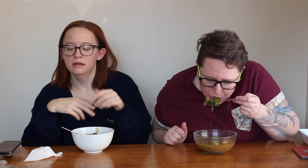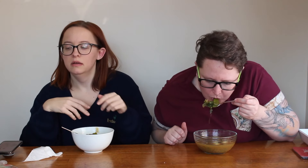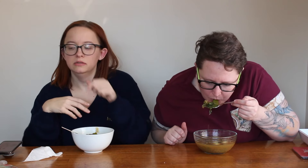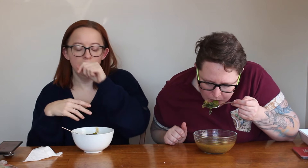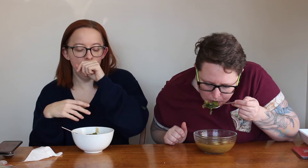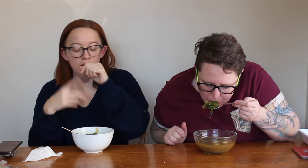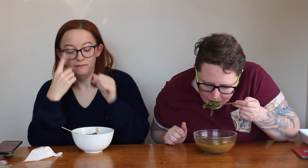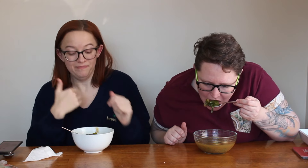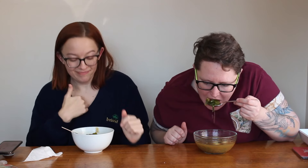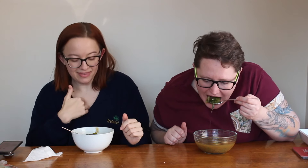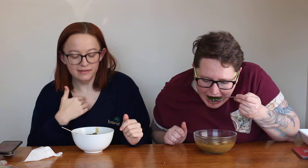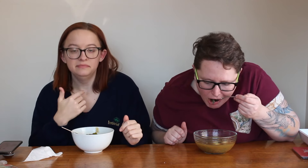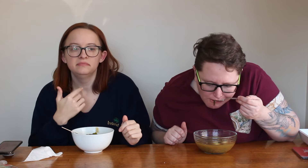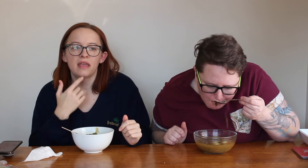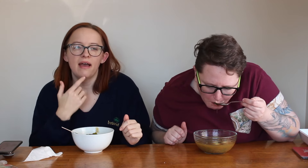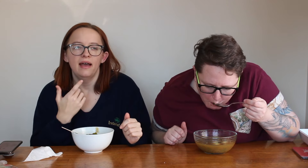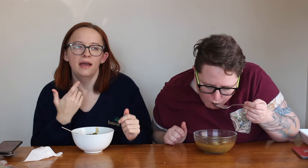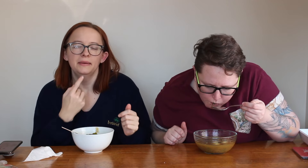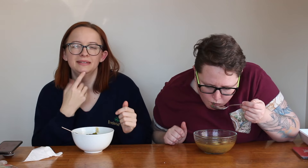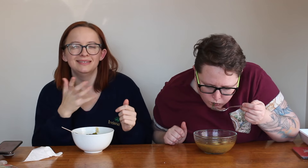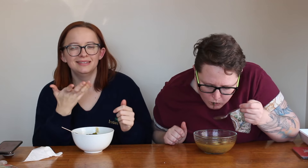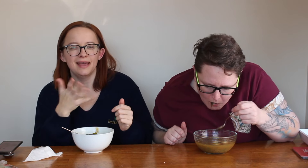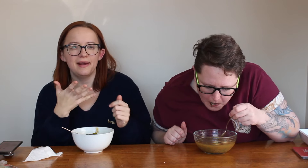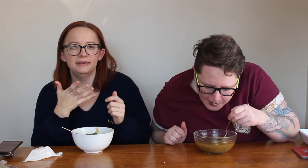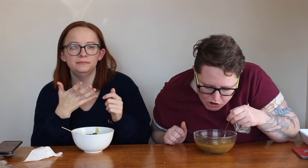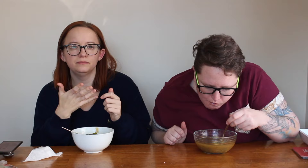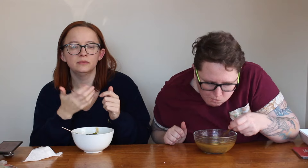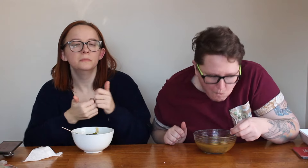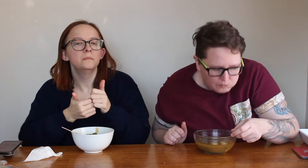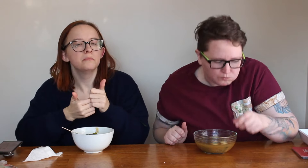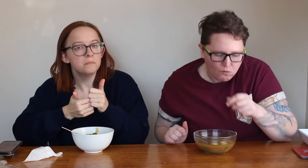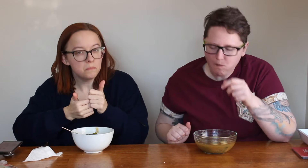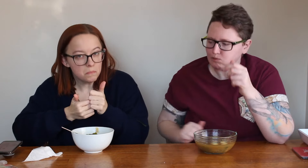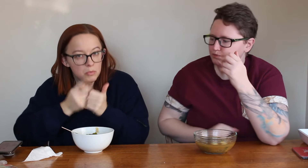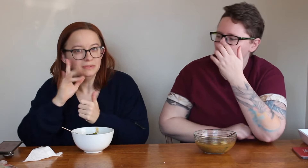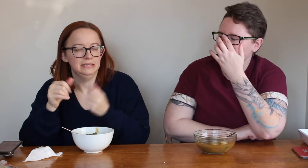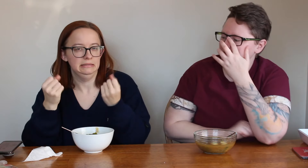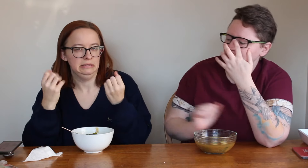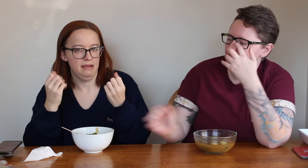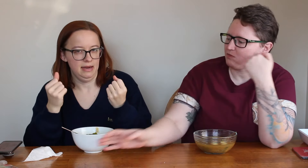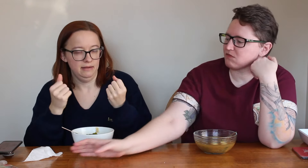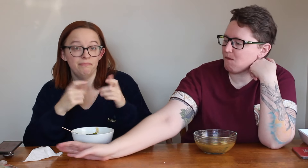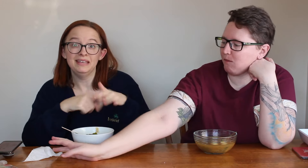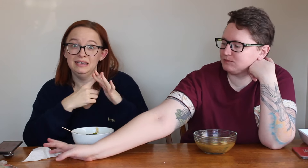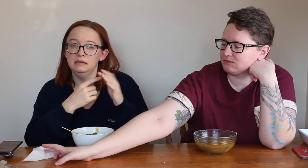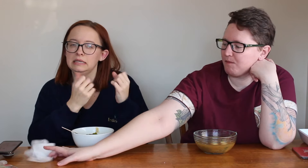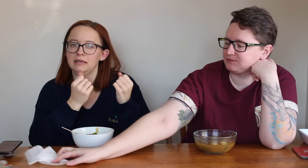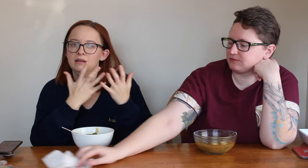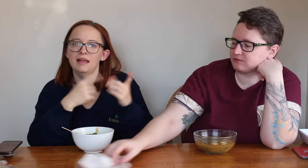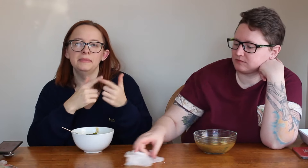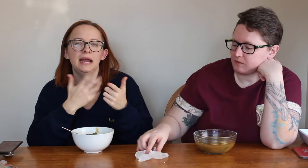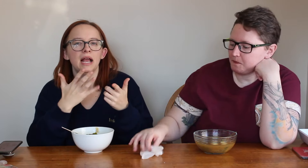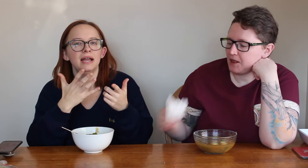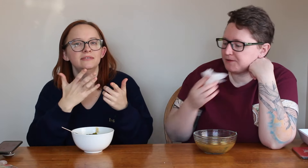Well. Most the time I take care of Mikko during the day, so I see him the most. So just FYI, so